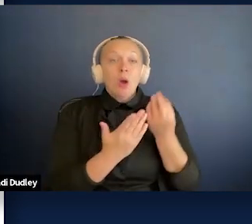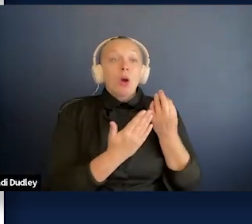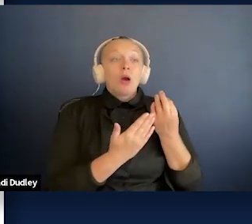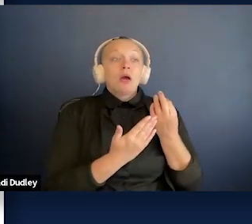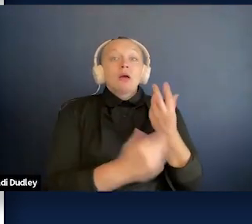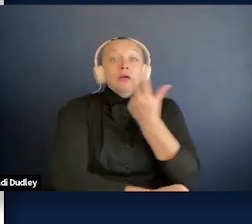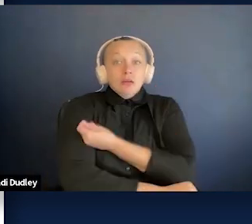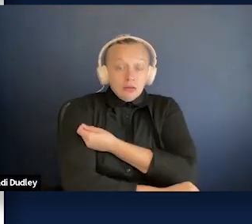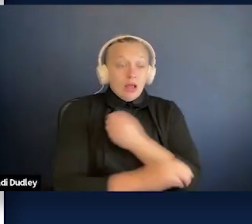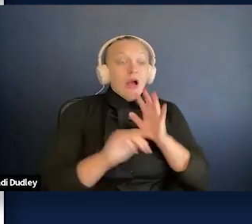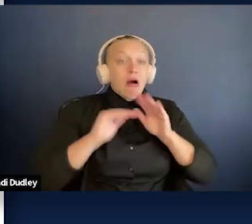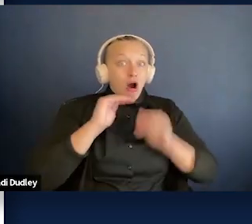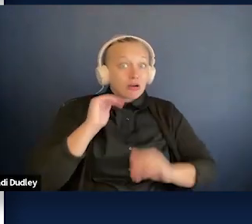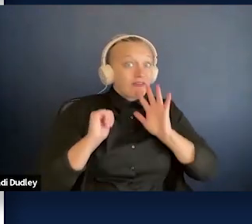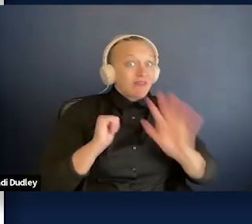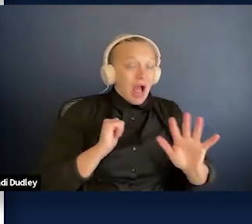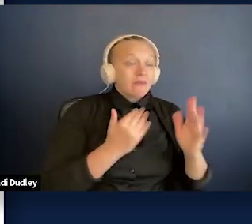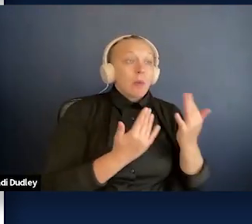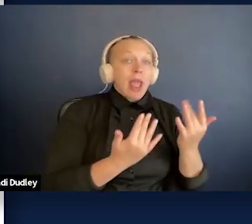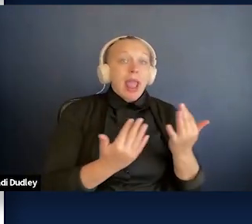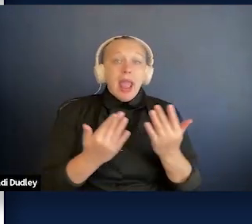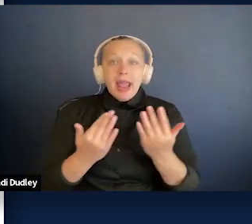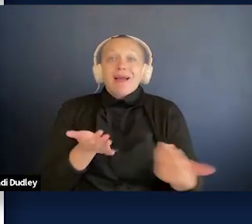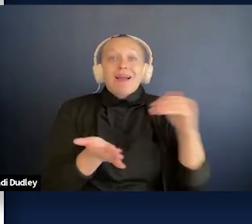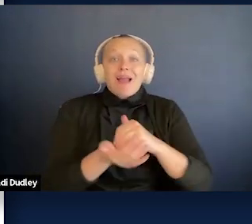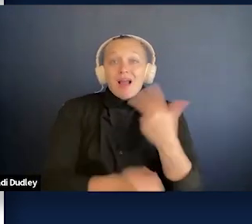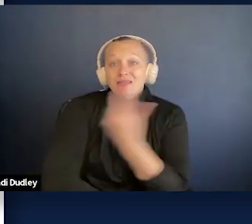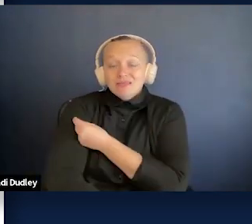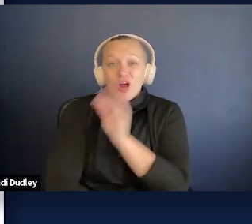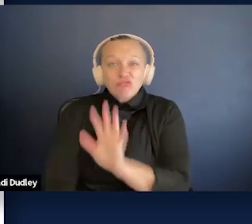maybe too late to begin. implementing this pneumococcal disease prevention strategy.